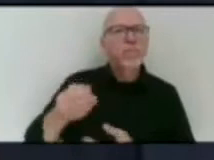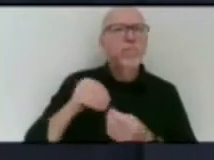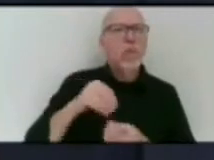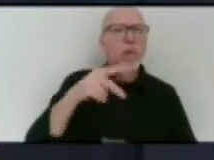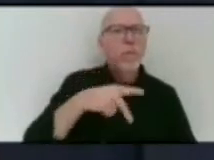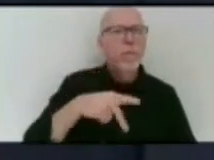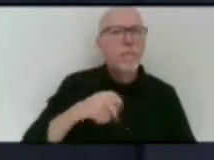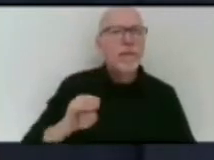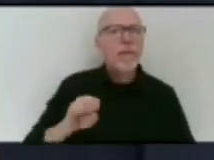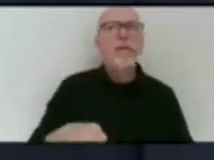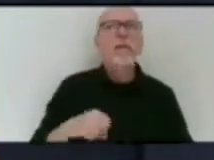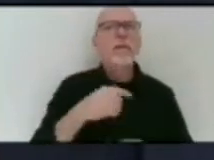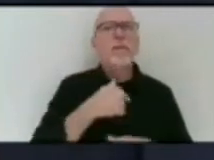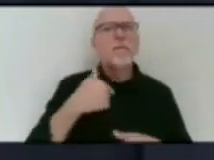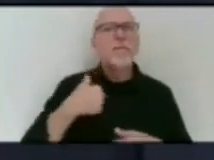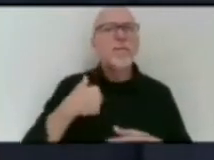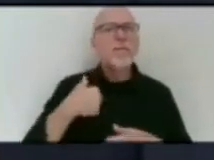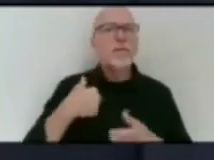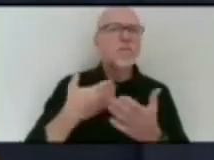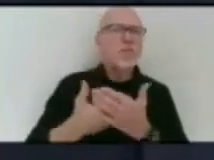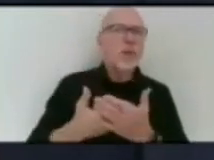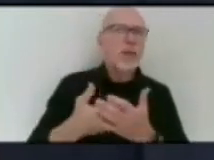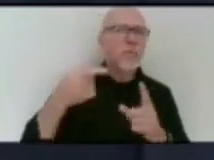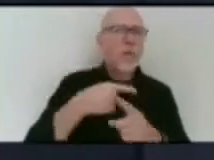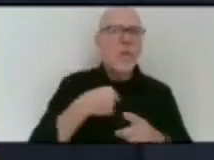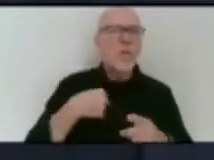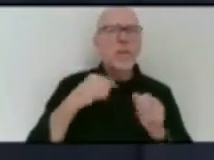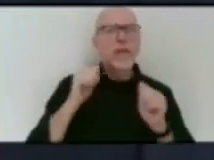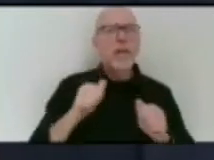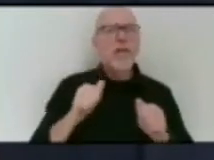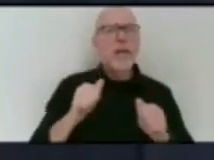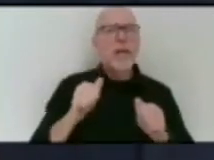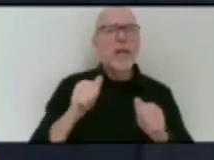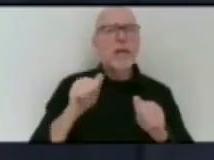reached a point that we could test symptomatic persons and initiate